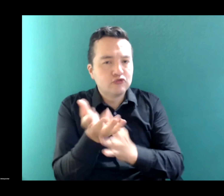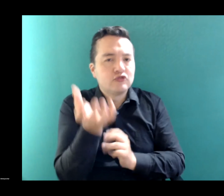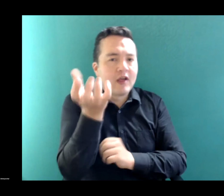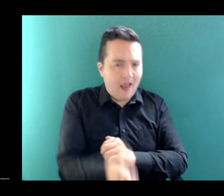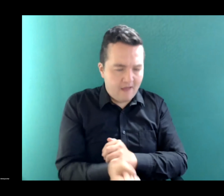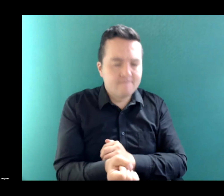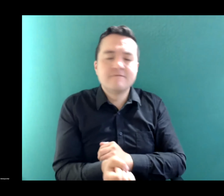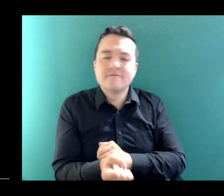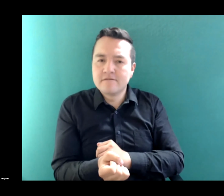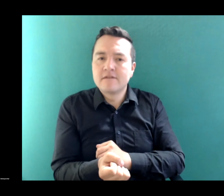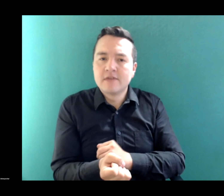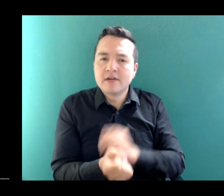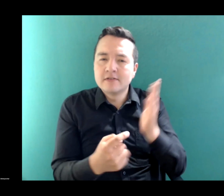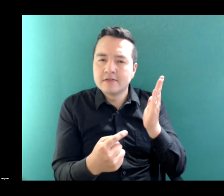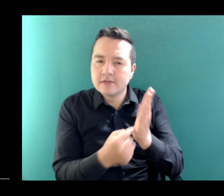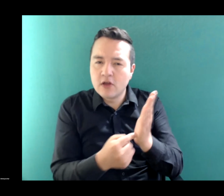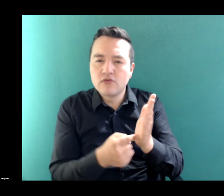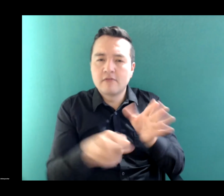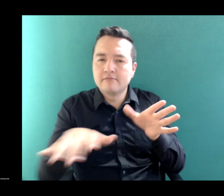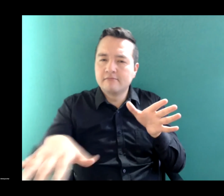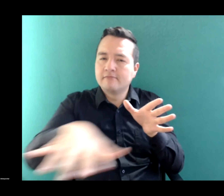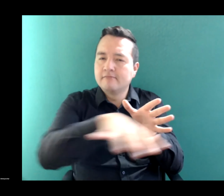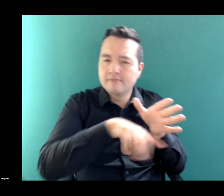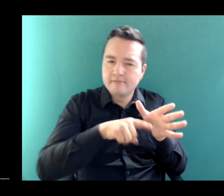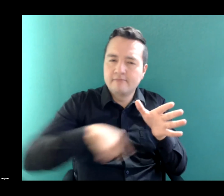You have done a great job in establishing programs to promote digital accessibility and ICT's.